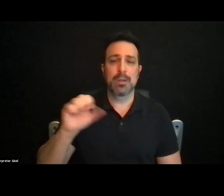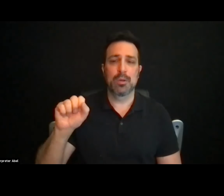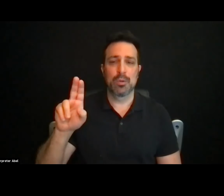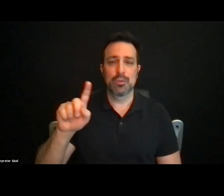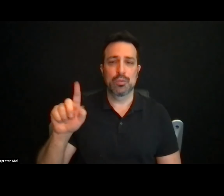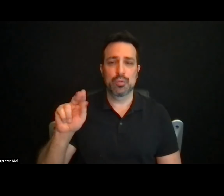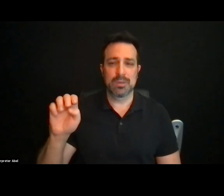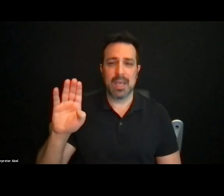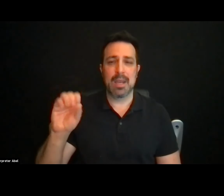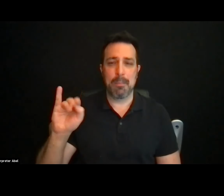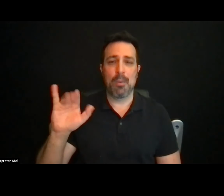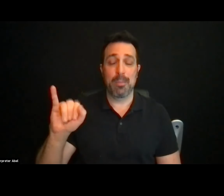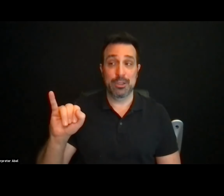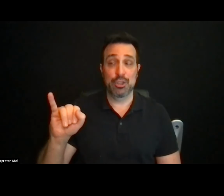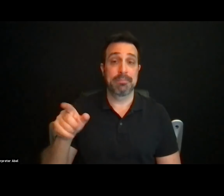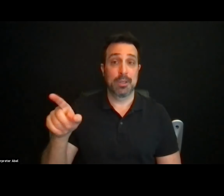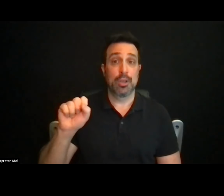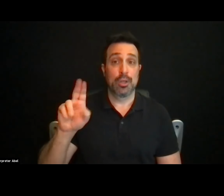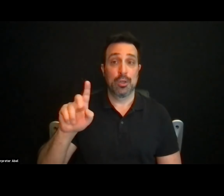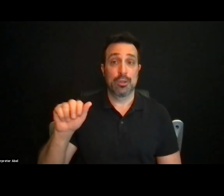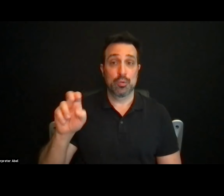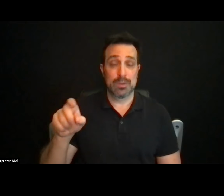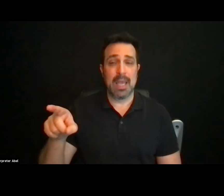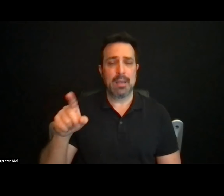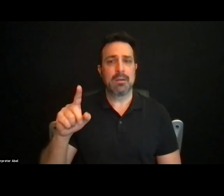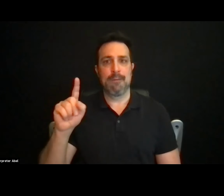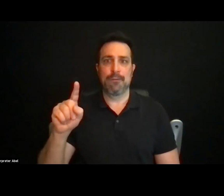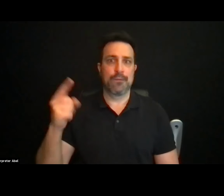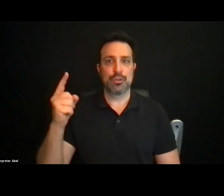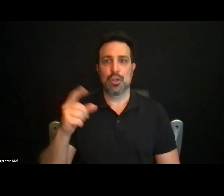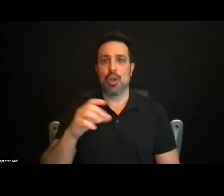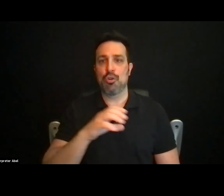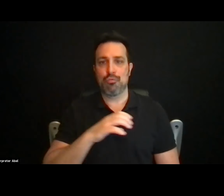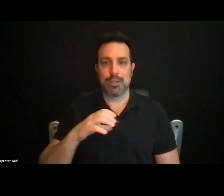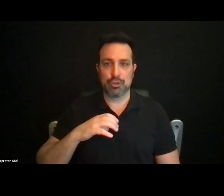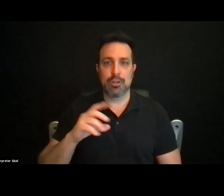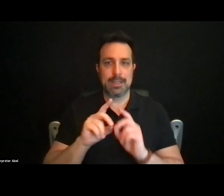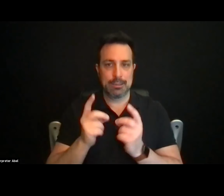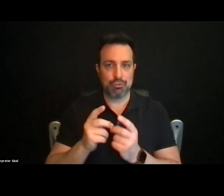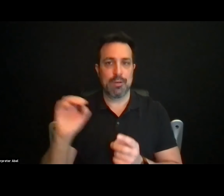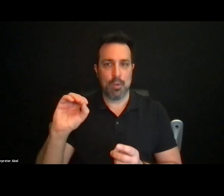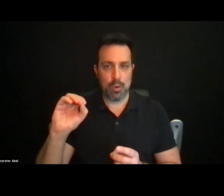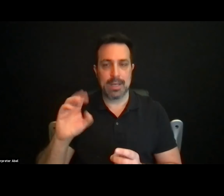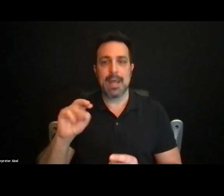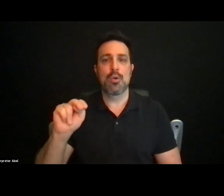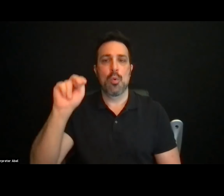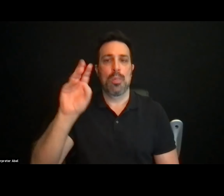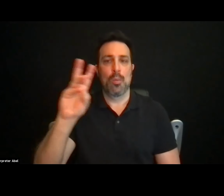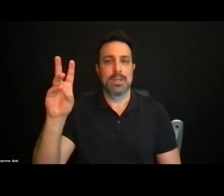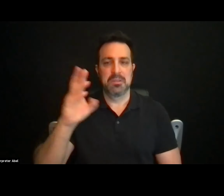participation